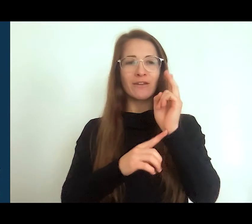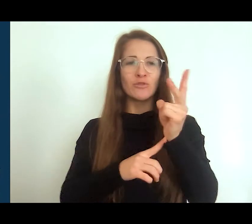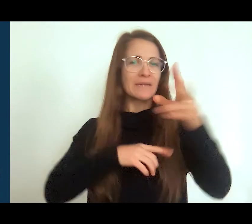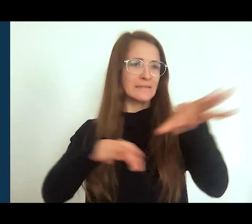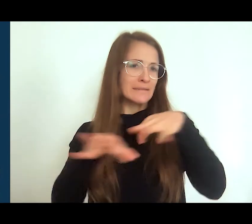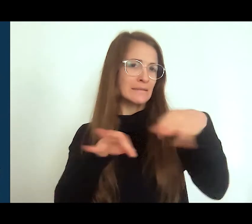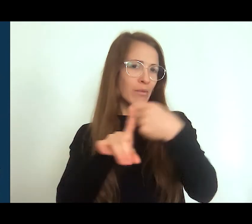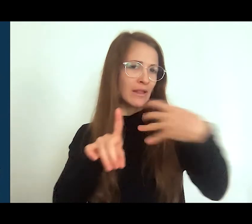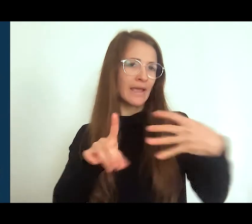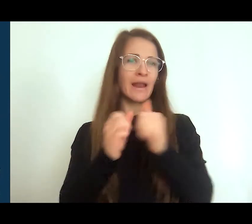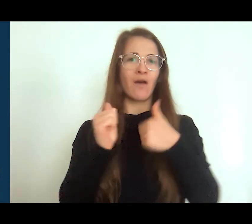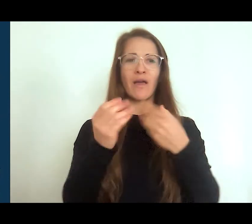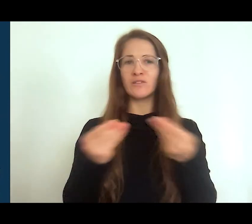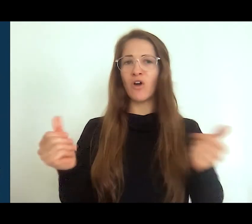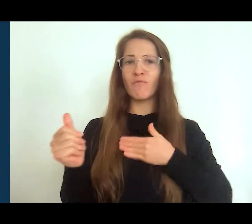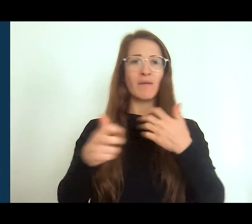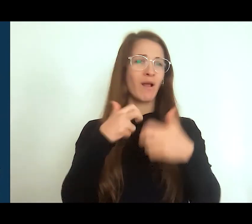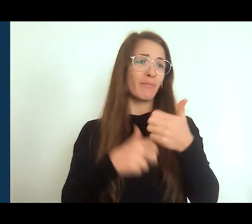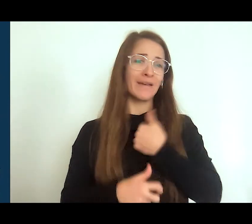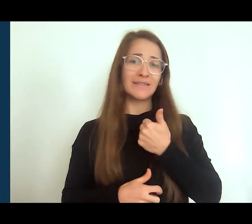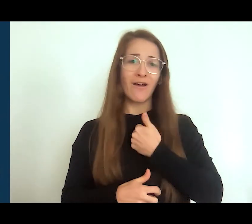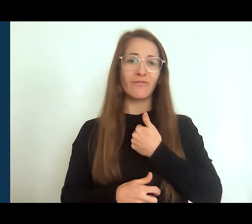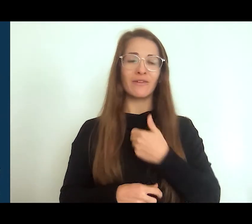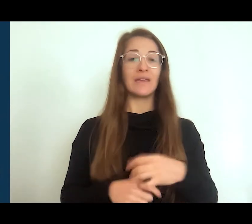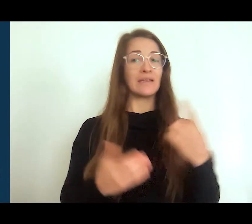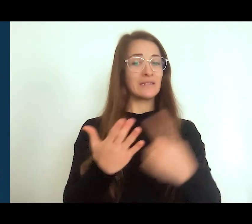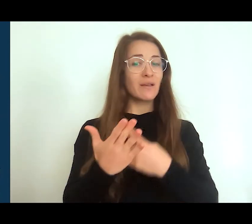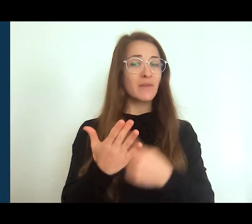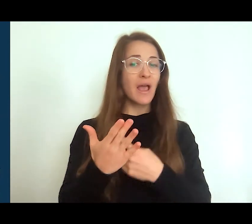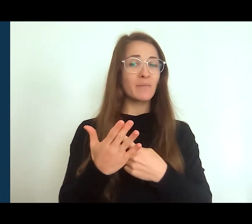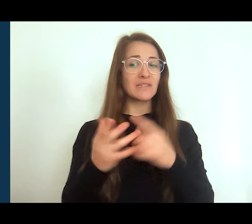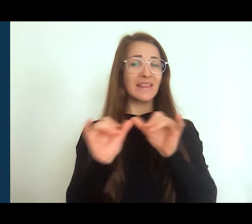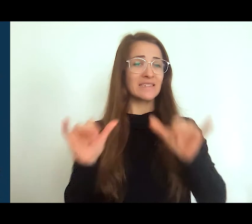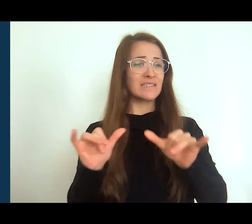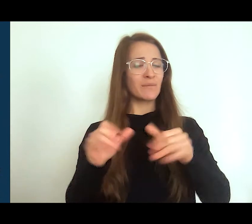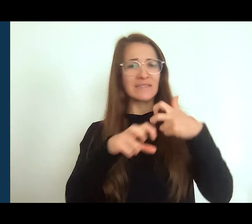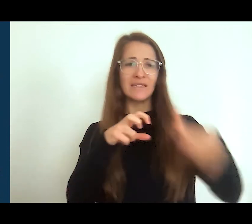HAVE BEEN WORRIED ABOUT THIS AND YOU EXPLAINED TO ME HOW TO SOLVE